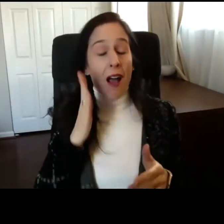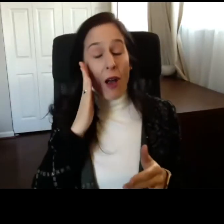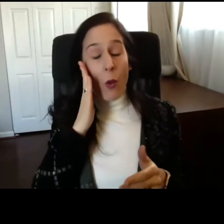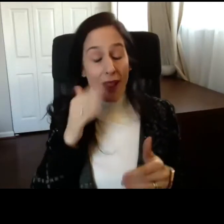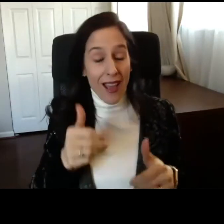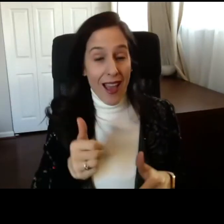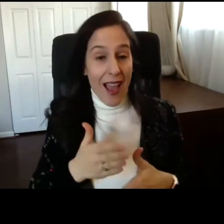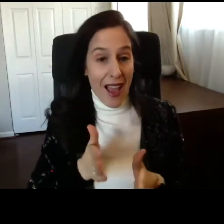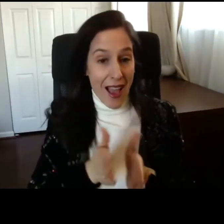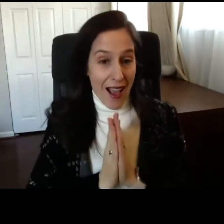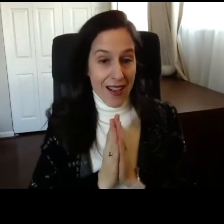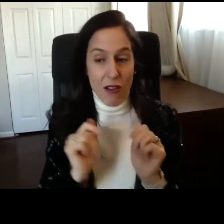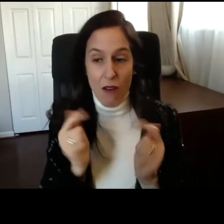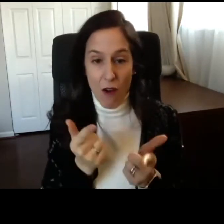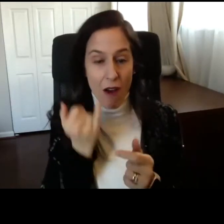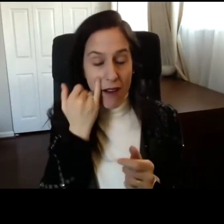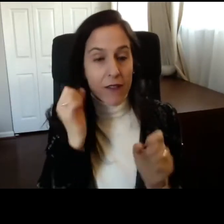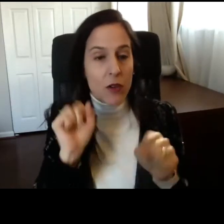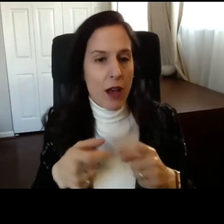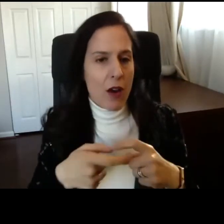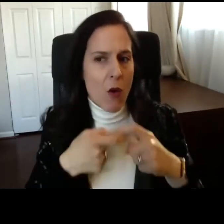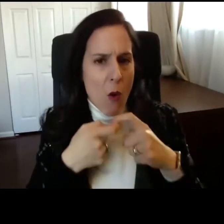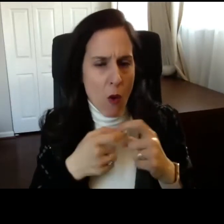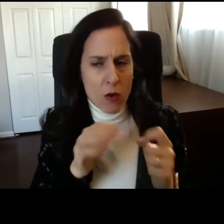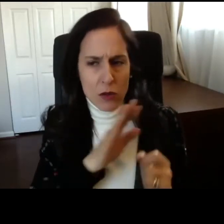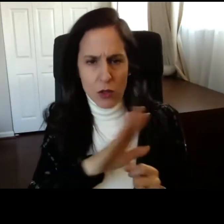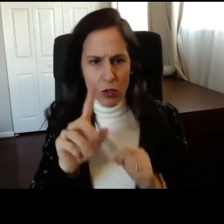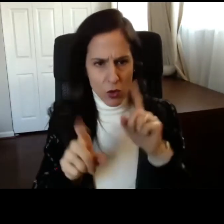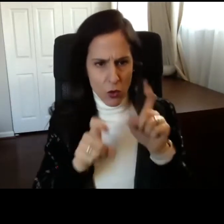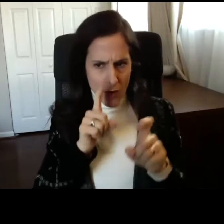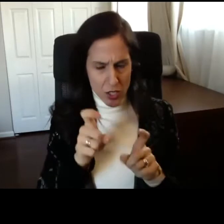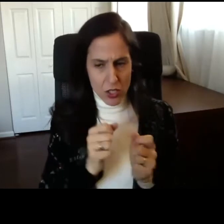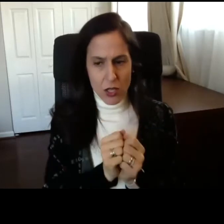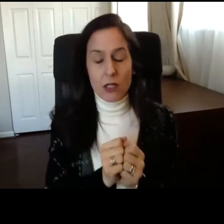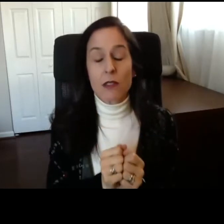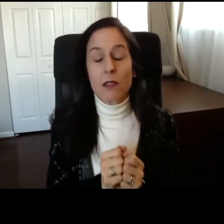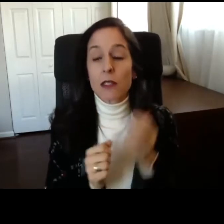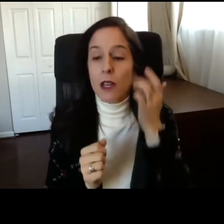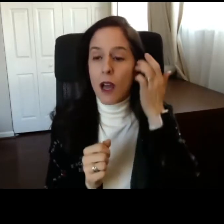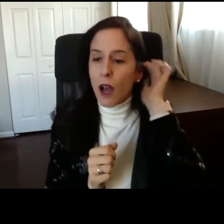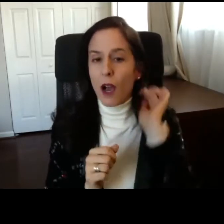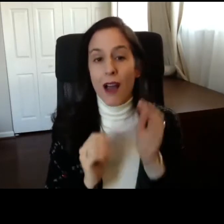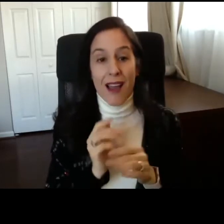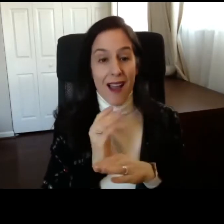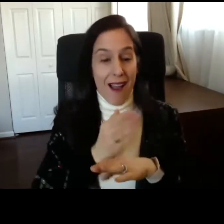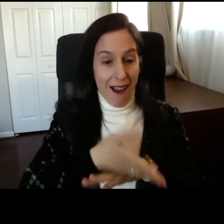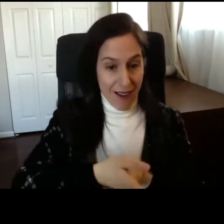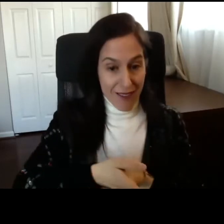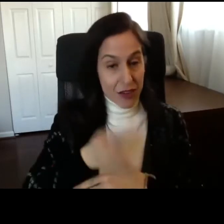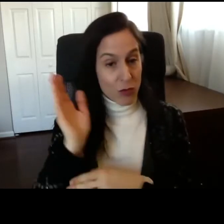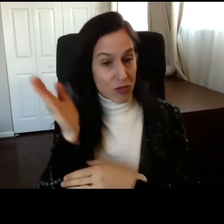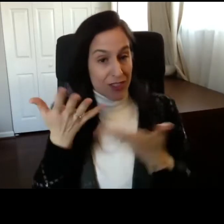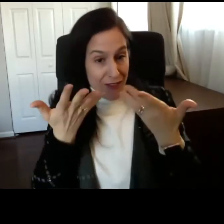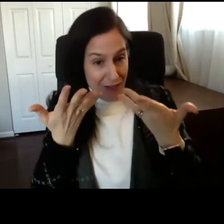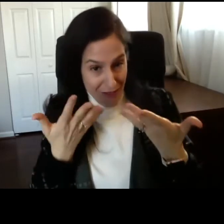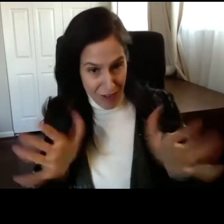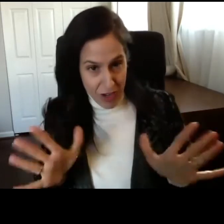distinguished lecturer begin our talk so if everyone could